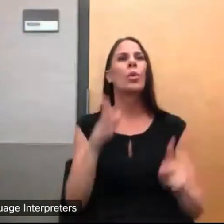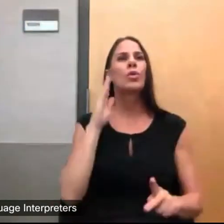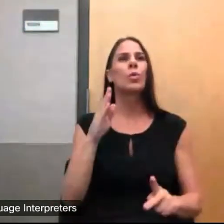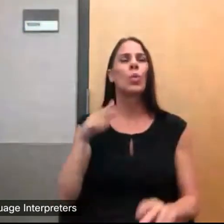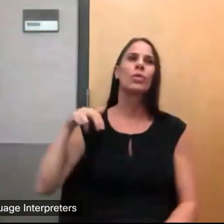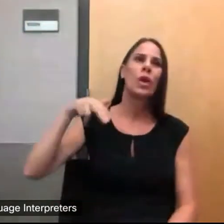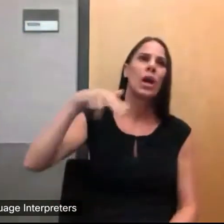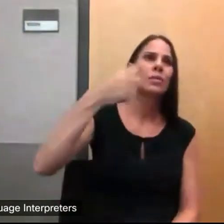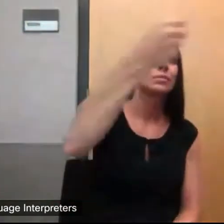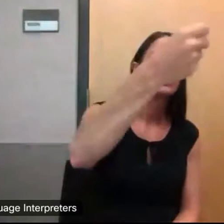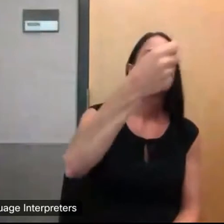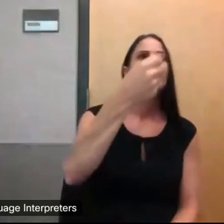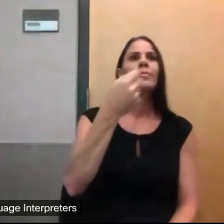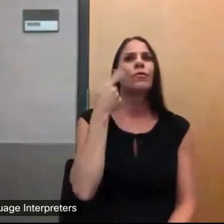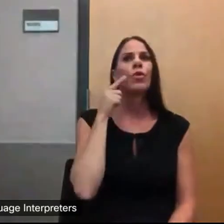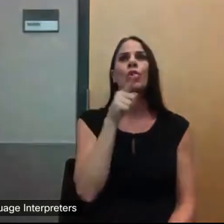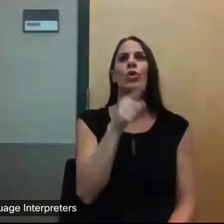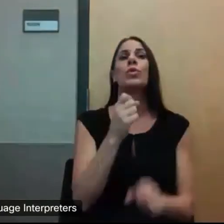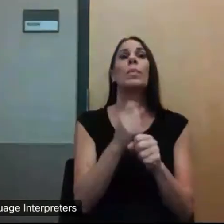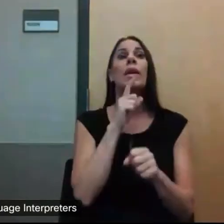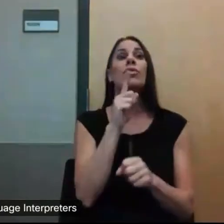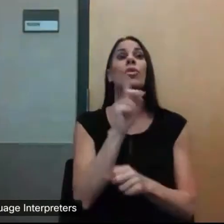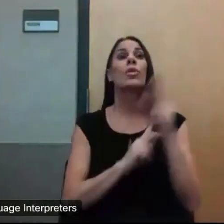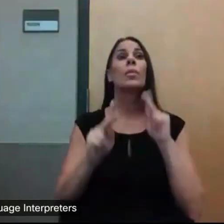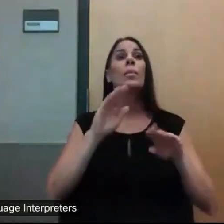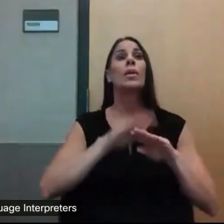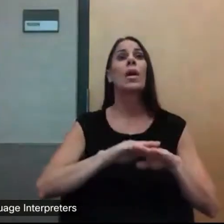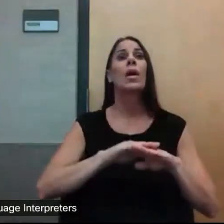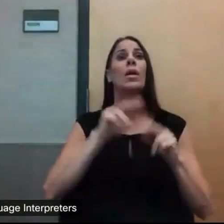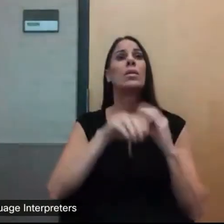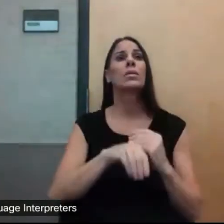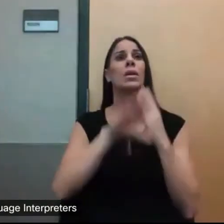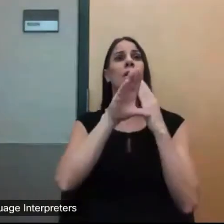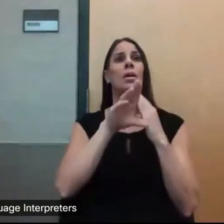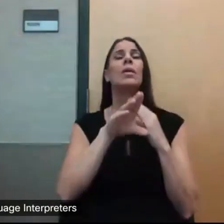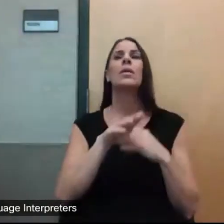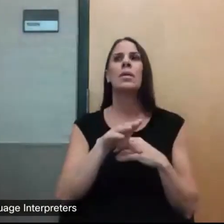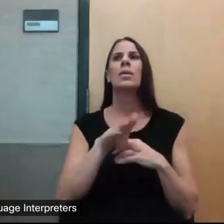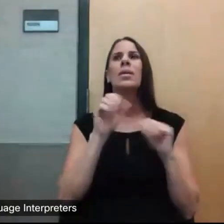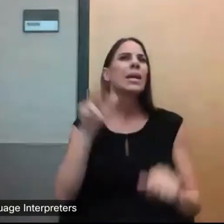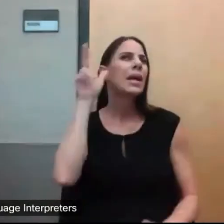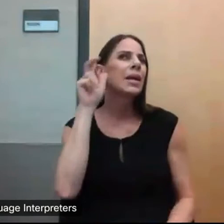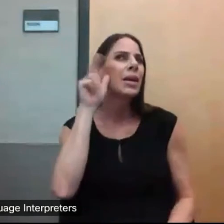that the people on the on the virtual part of the meeting can hear the questions too.